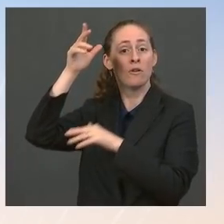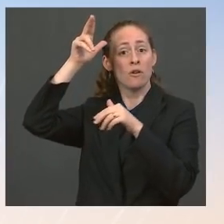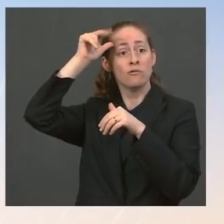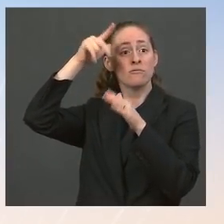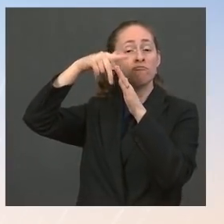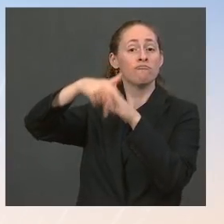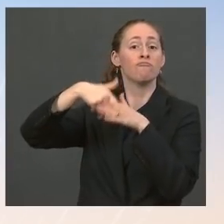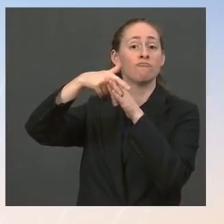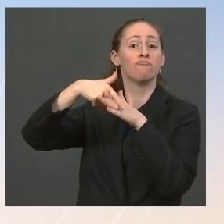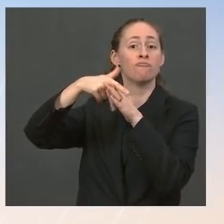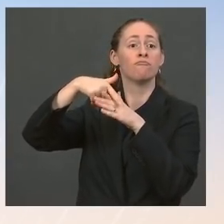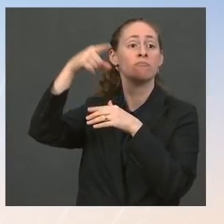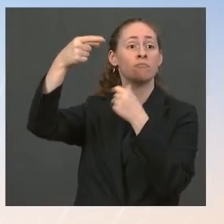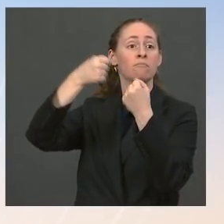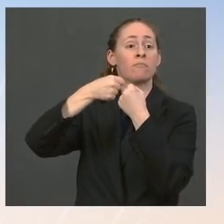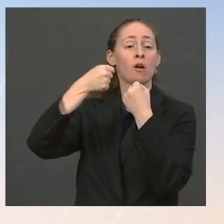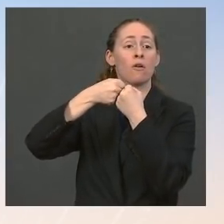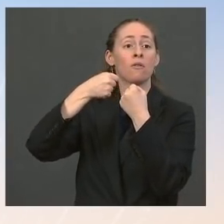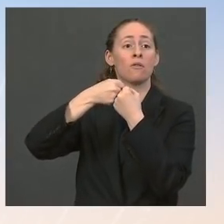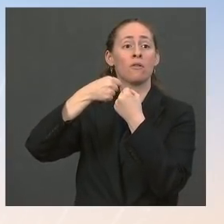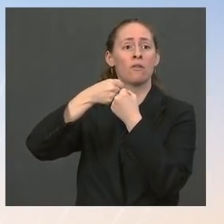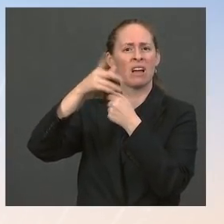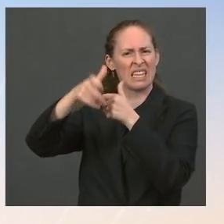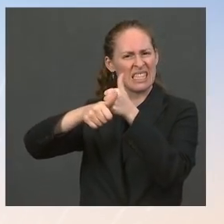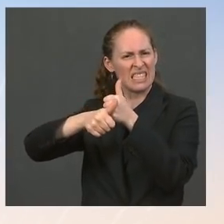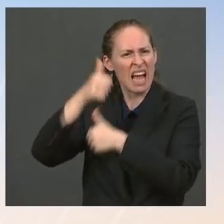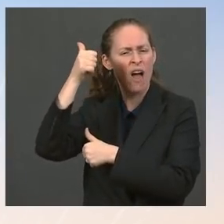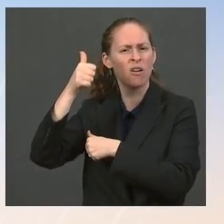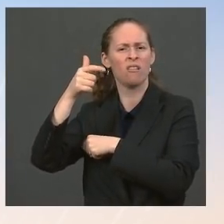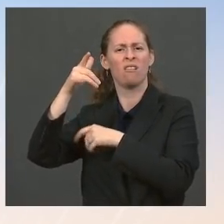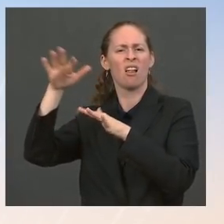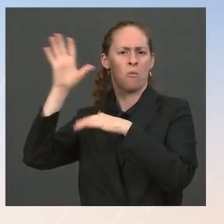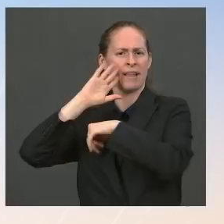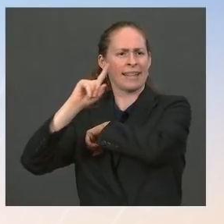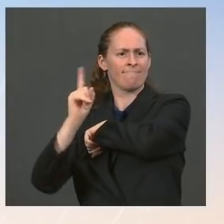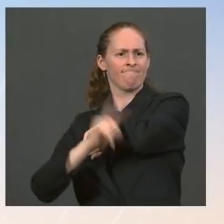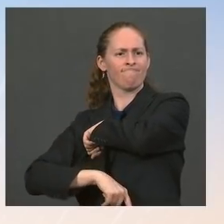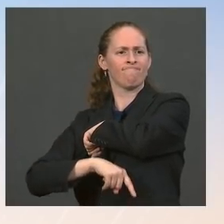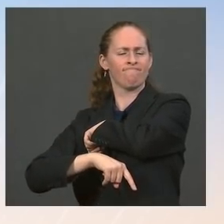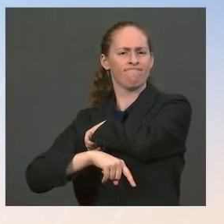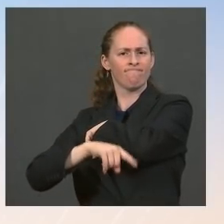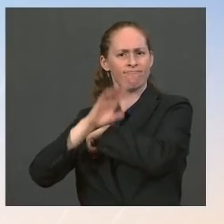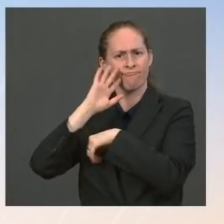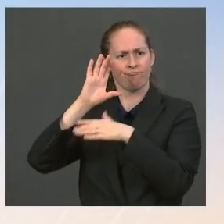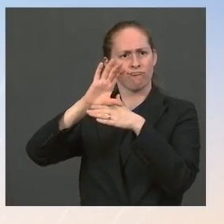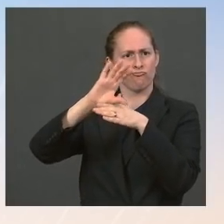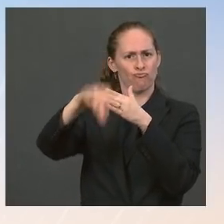He said, "It's dangerous." He says, "It's wrong." And he said, "There will be consequences." So do you disagree with that? Secretary Mayorkas: Oh --